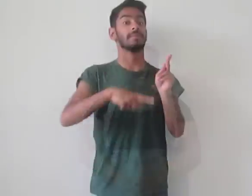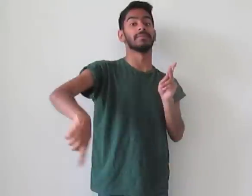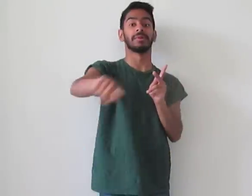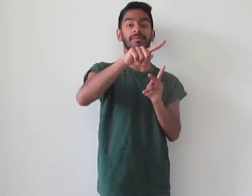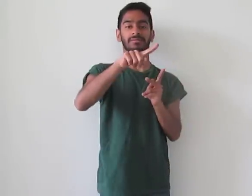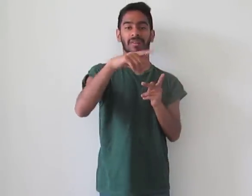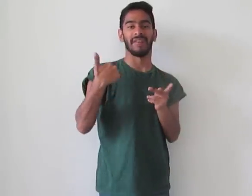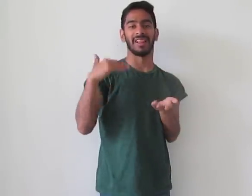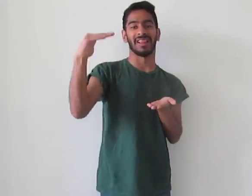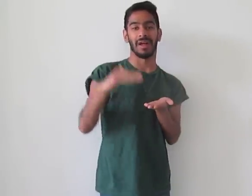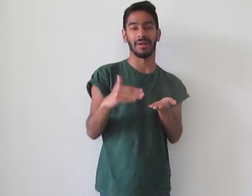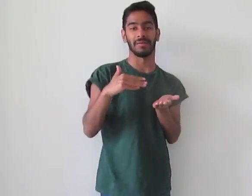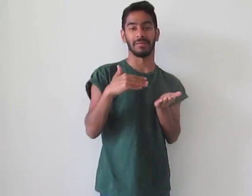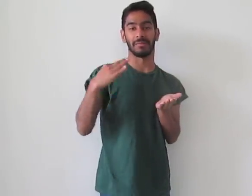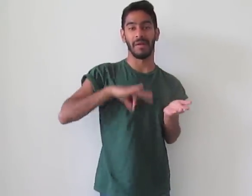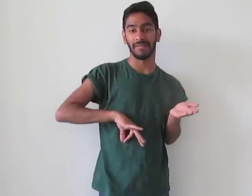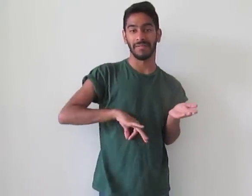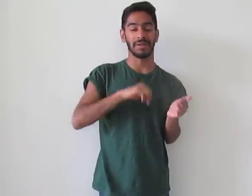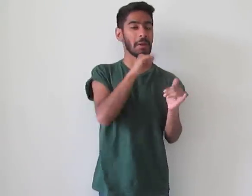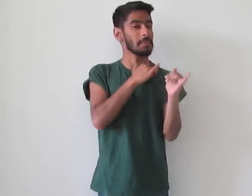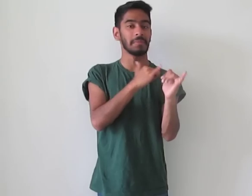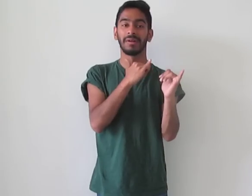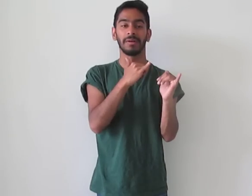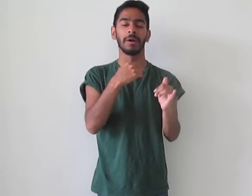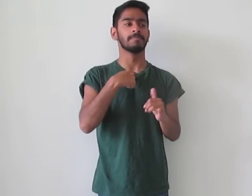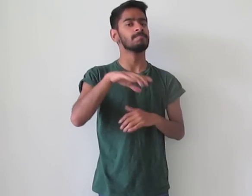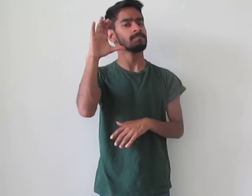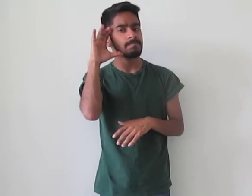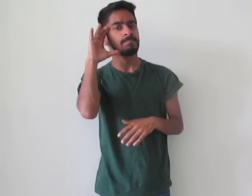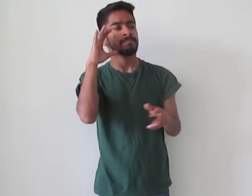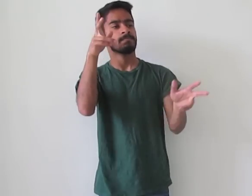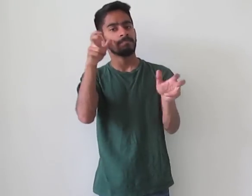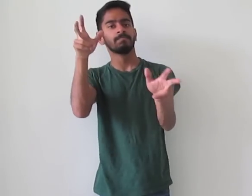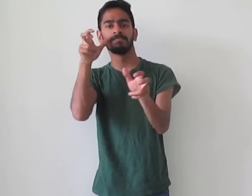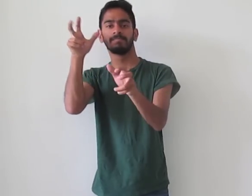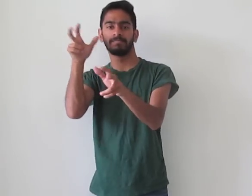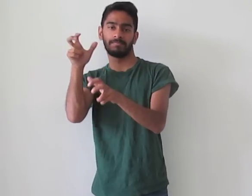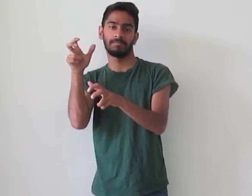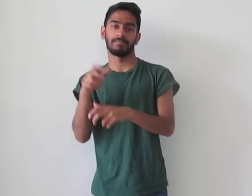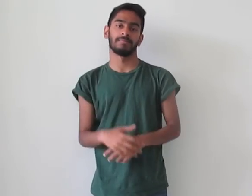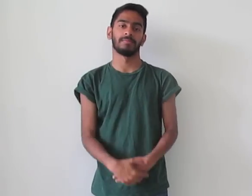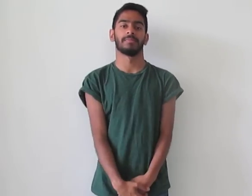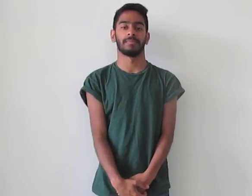You start by listening to those who have less privilege.